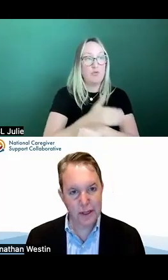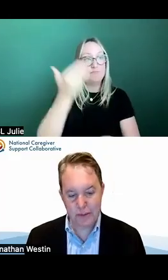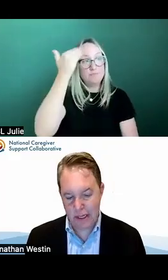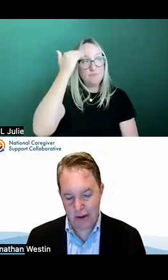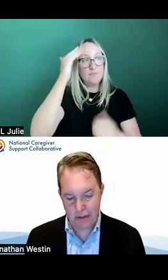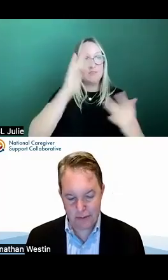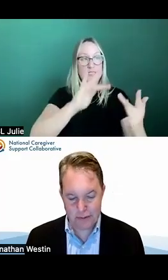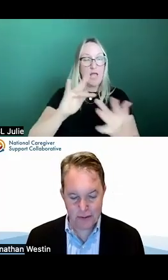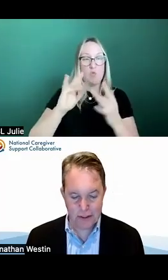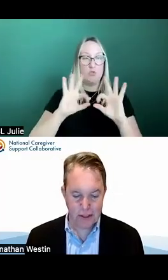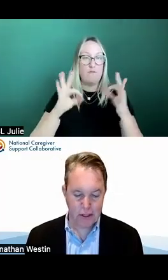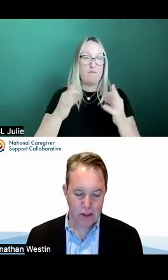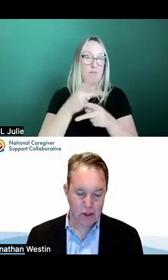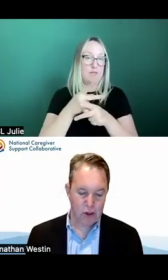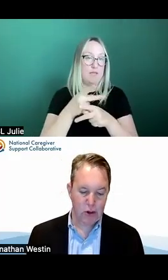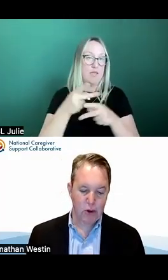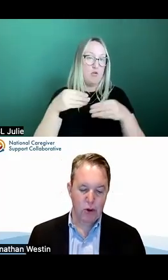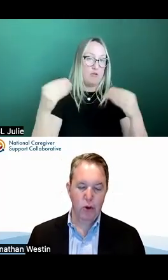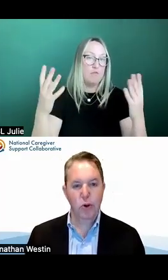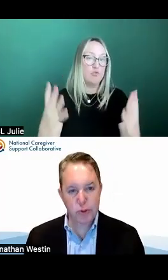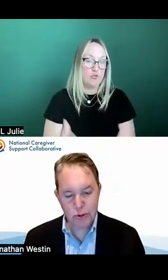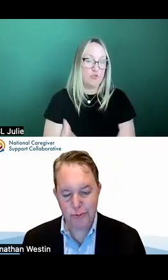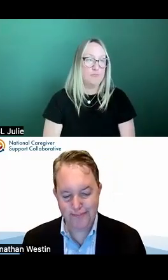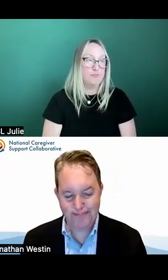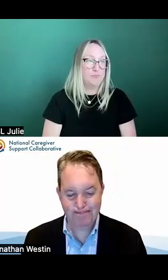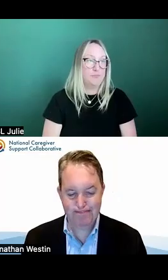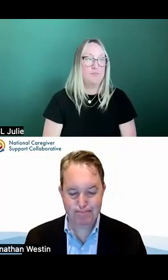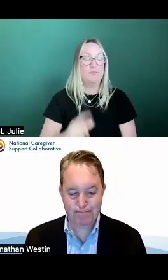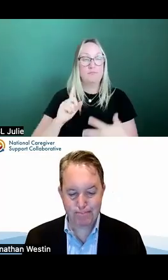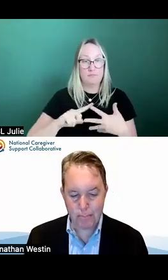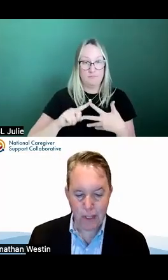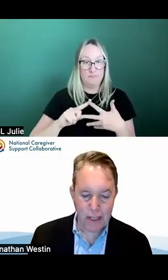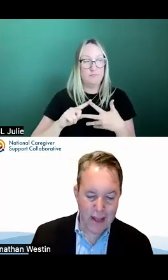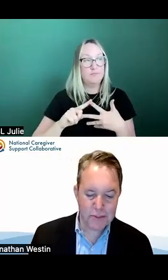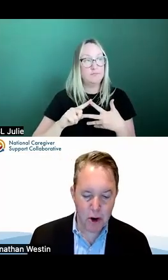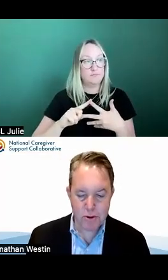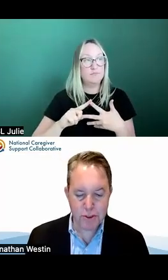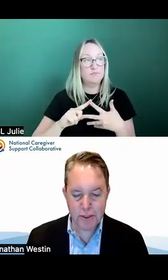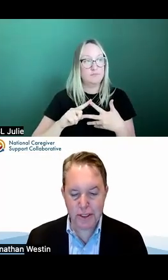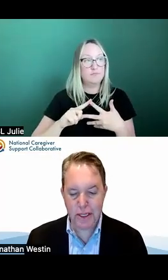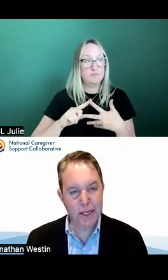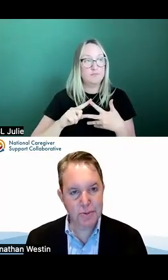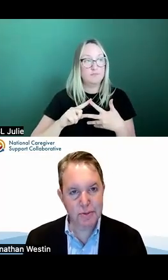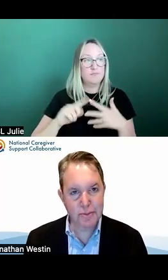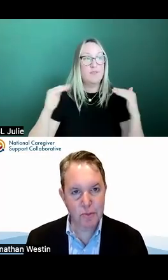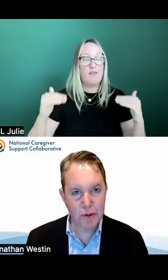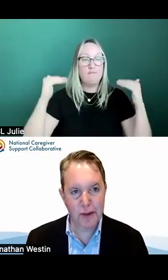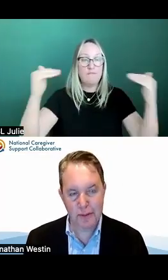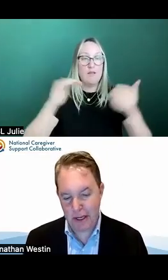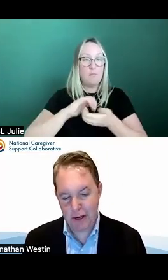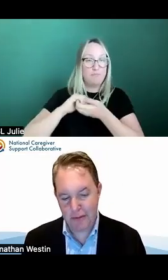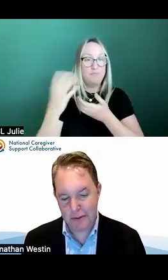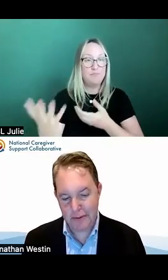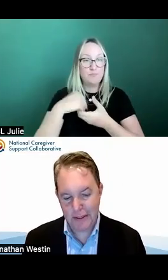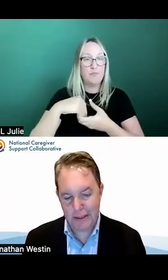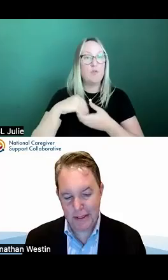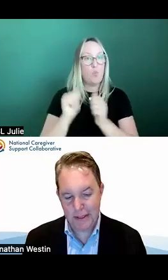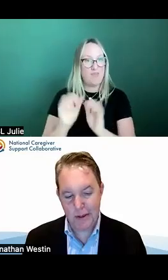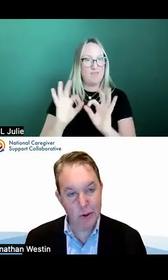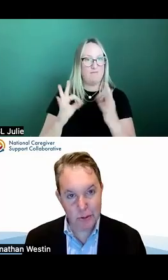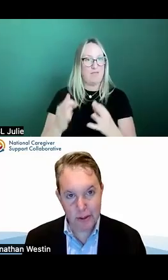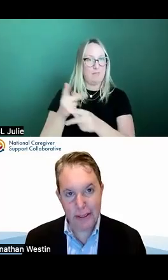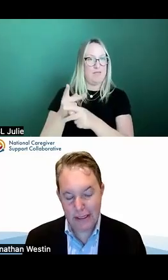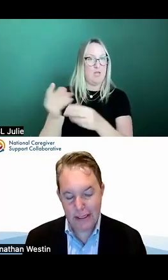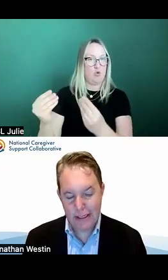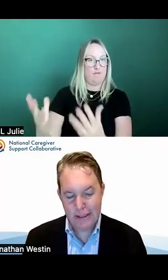family caregivers. Goal two: advance partnerships and engagement with family caregivers. Goal three: